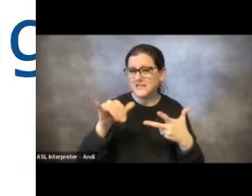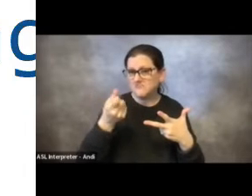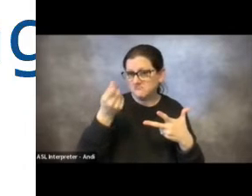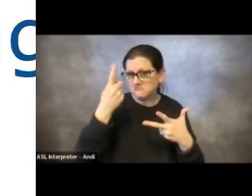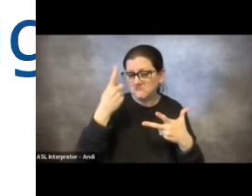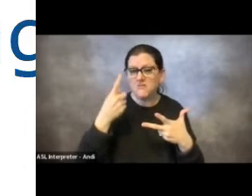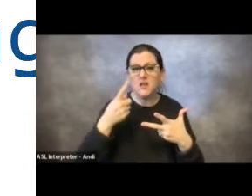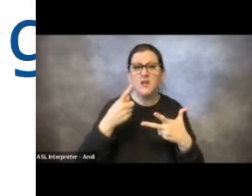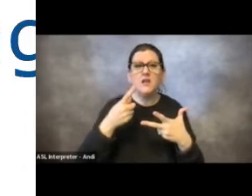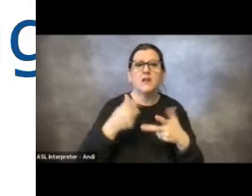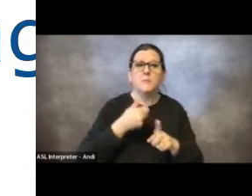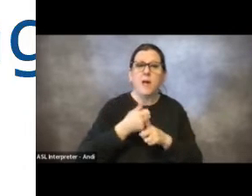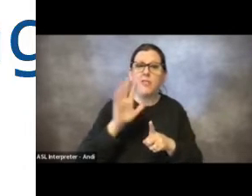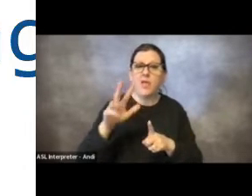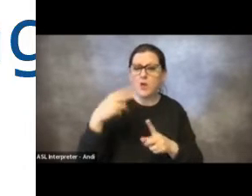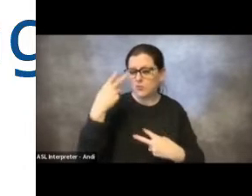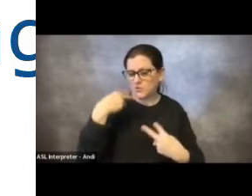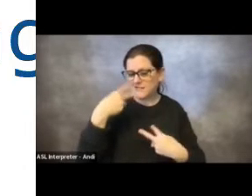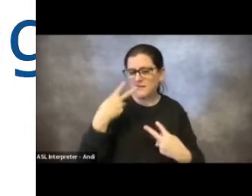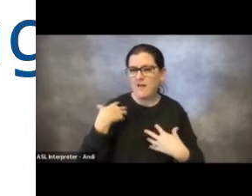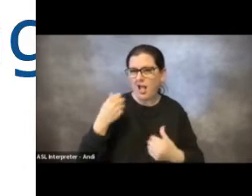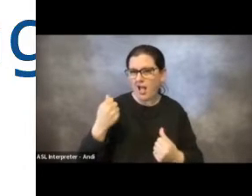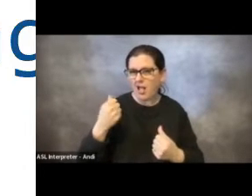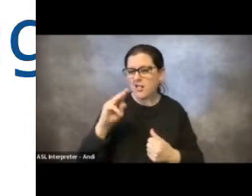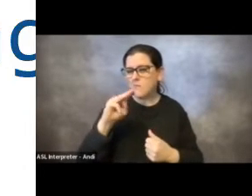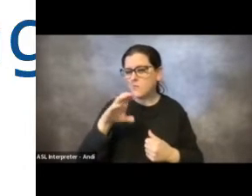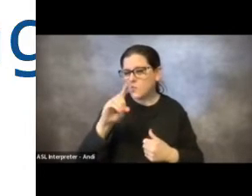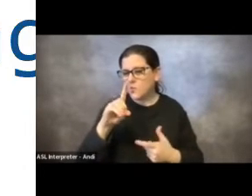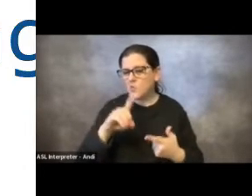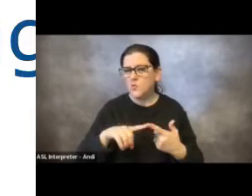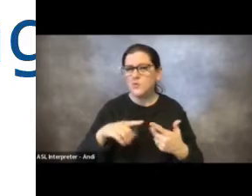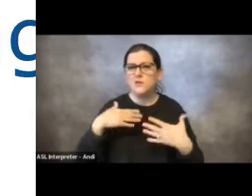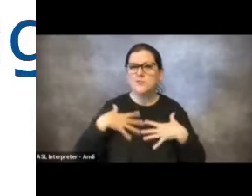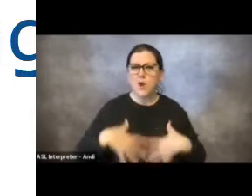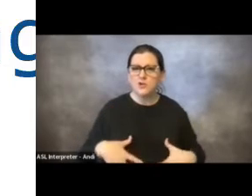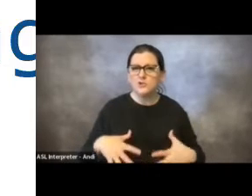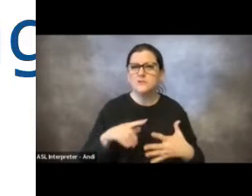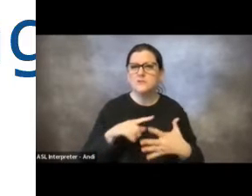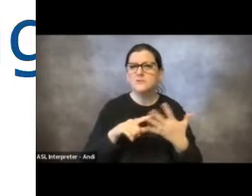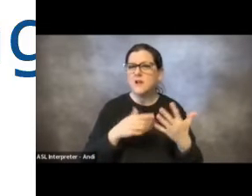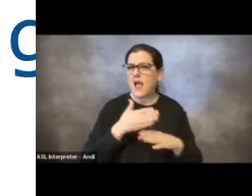health and mood depression after having a brain injury. And then